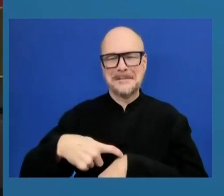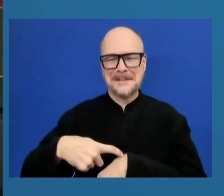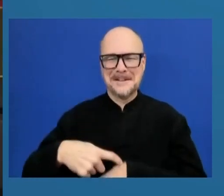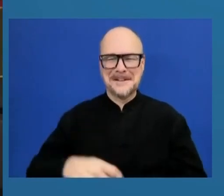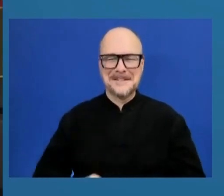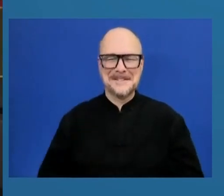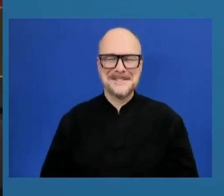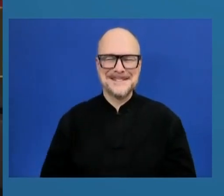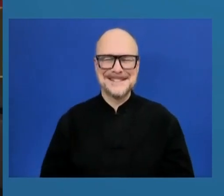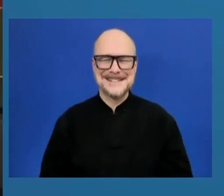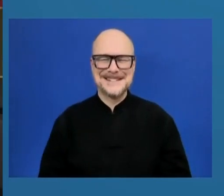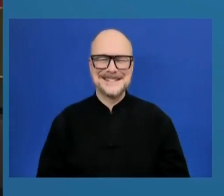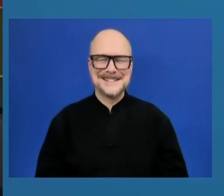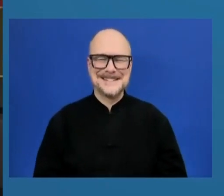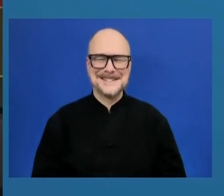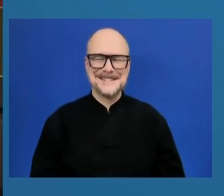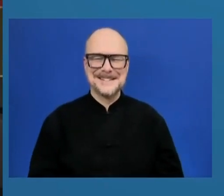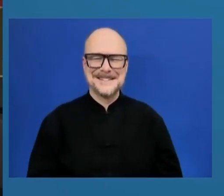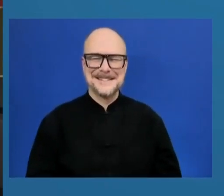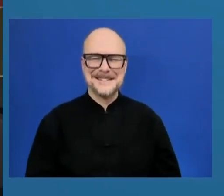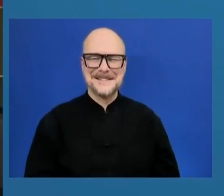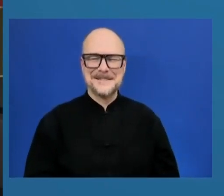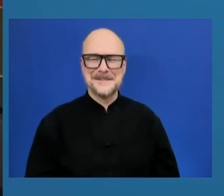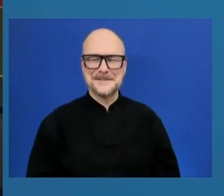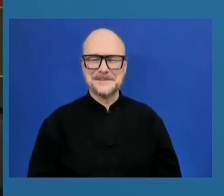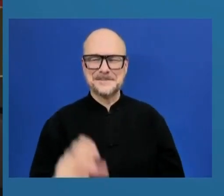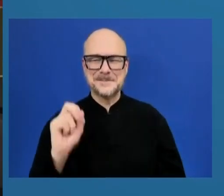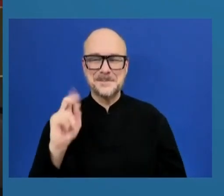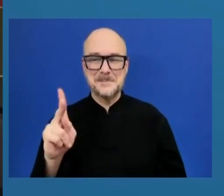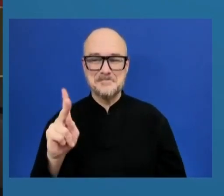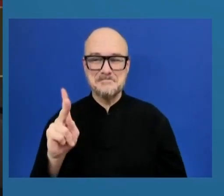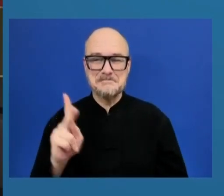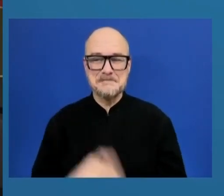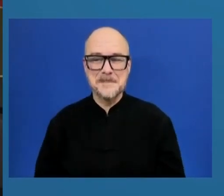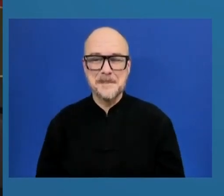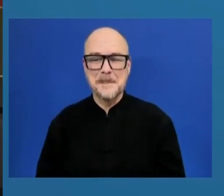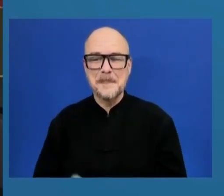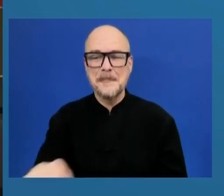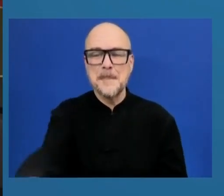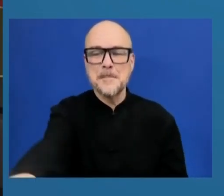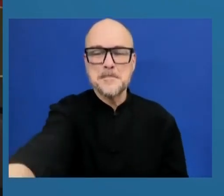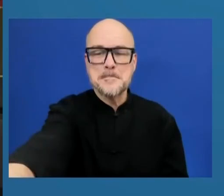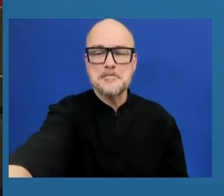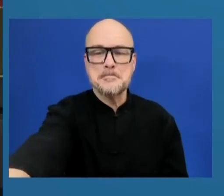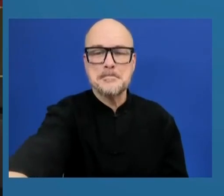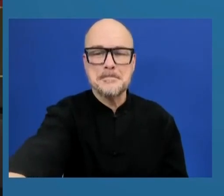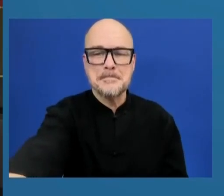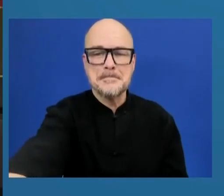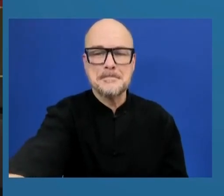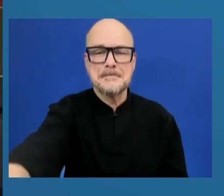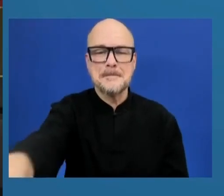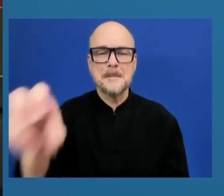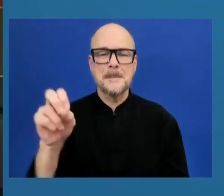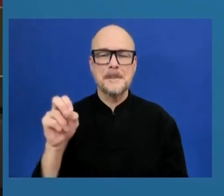All right. We start with questions about public safety, um. OK, we'll start with Governor,